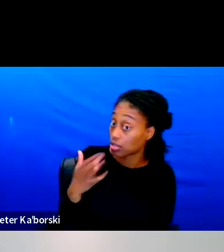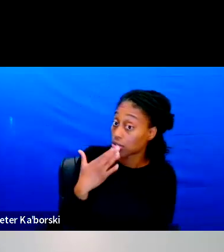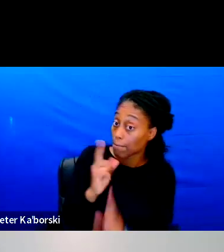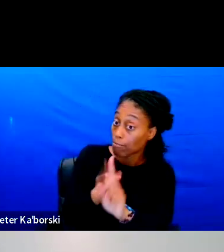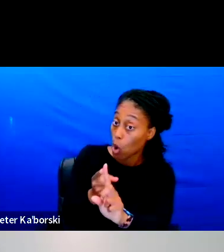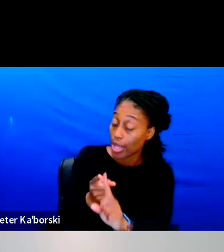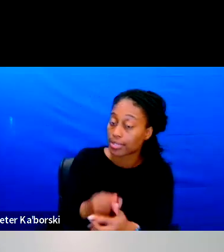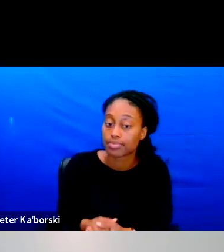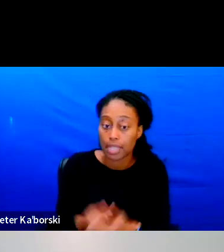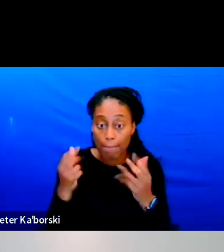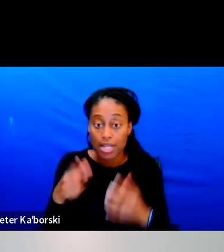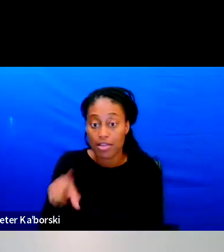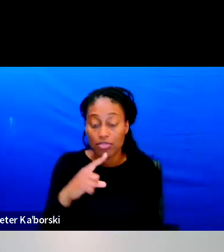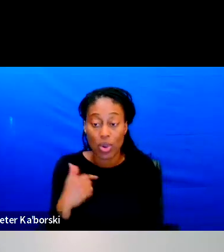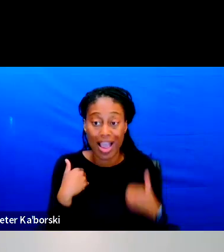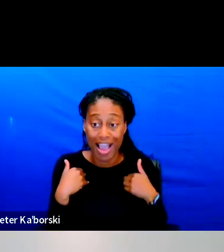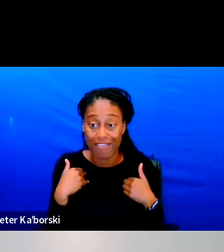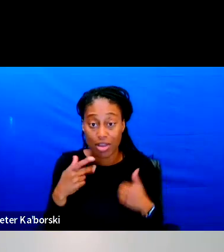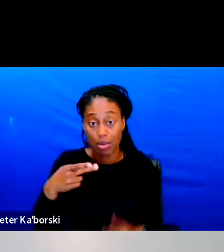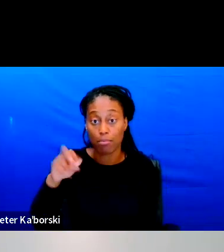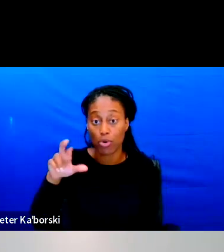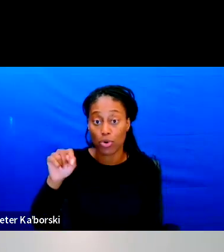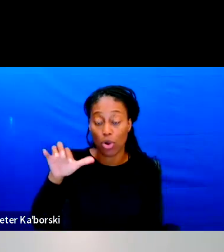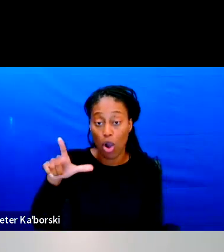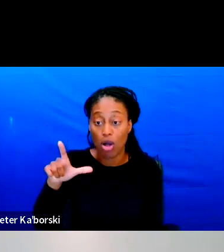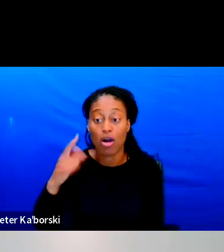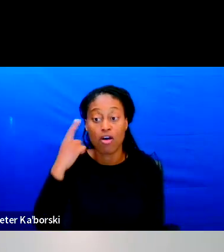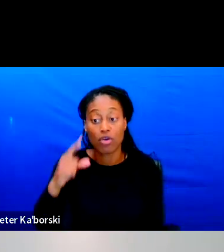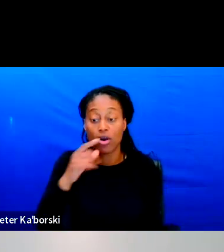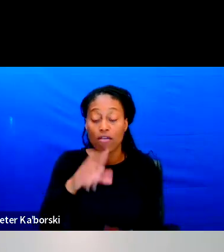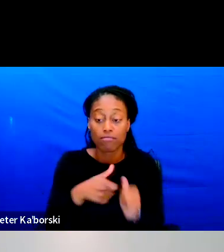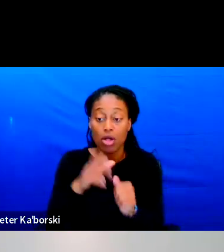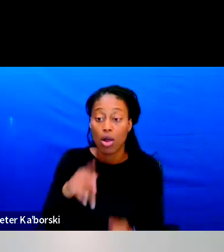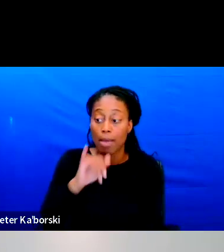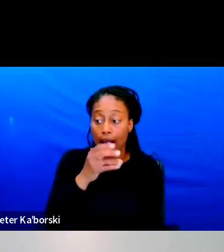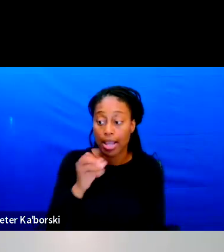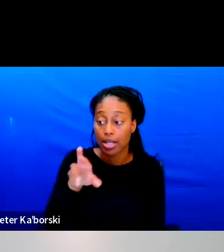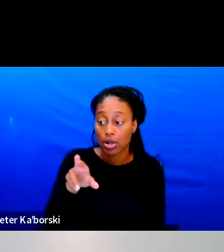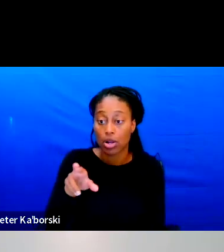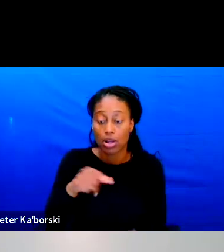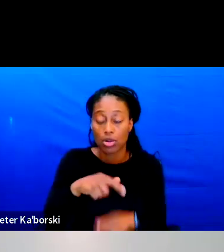Kyle Kleist: how many of you have any kind of protocol, and you need to follow up on an iron call within x number of days.